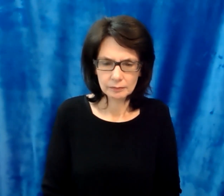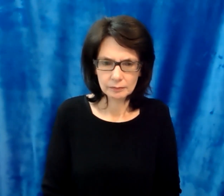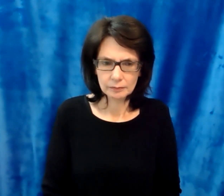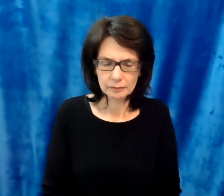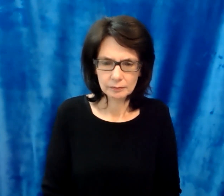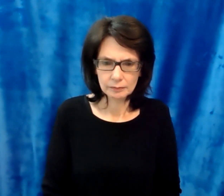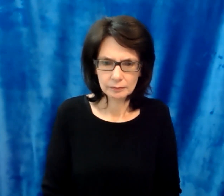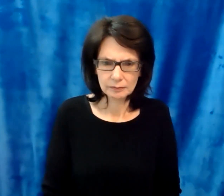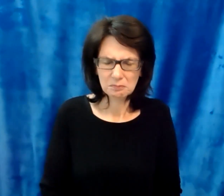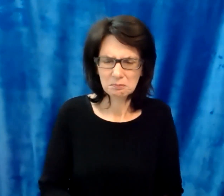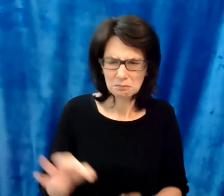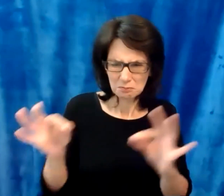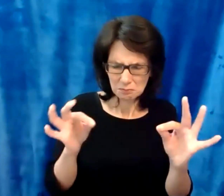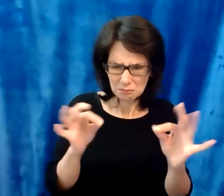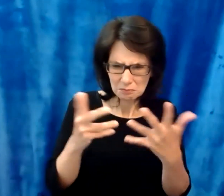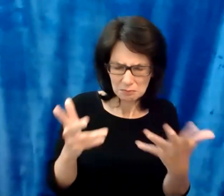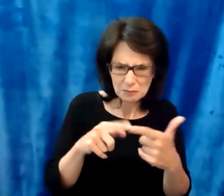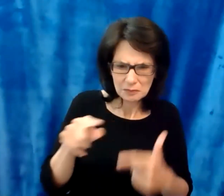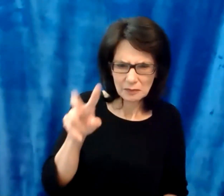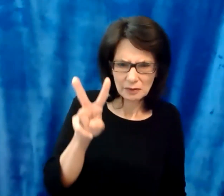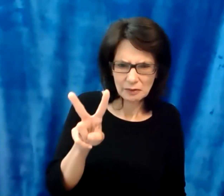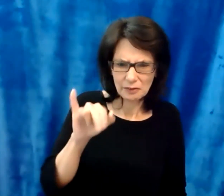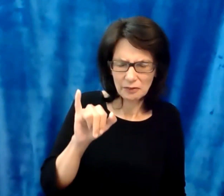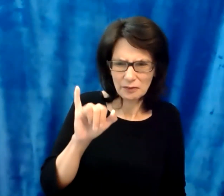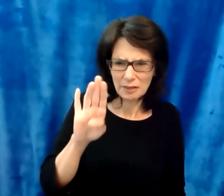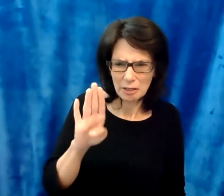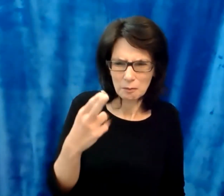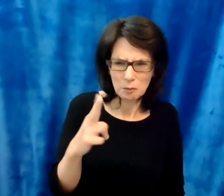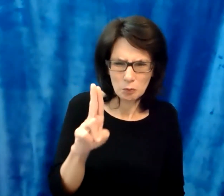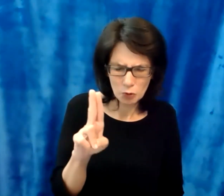Anna Burlyaeva: We will, I will be asking you to log out and we'll invite you right back.